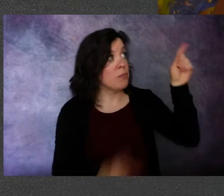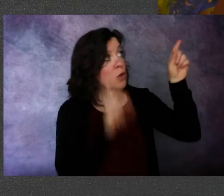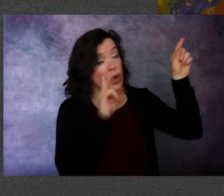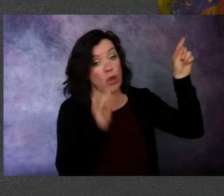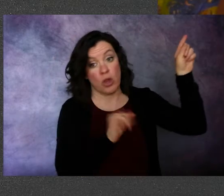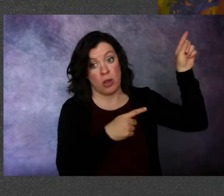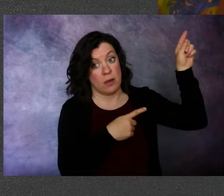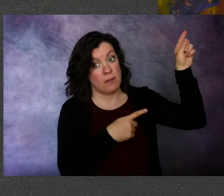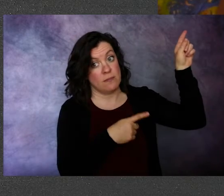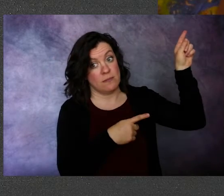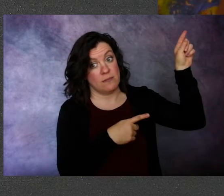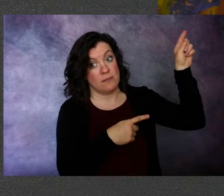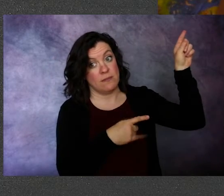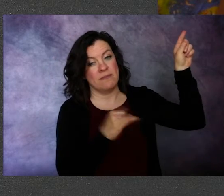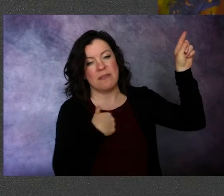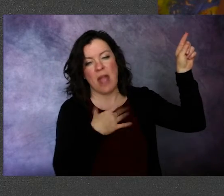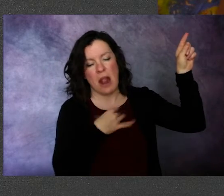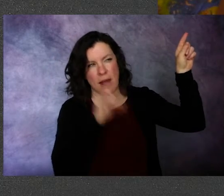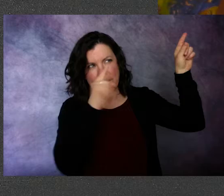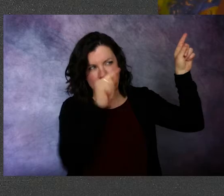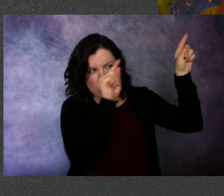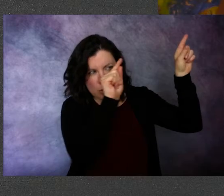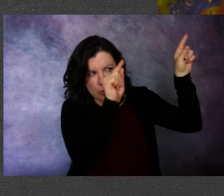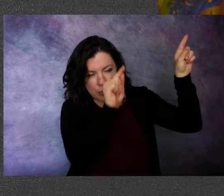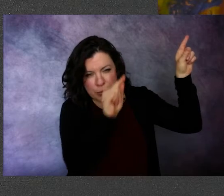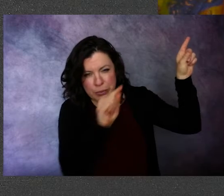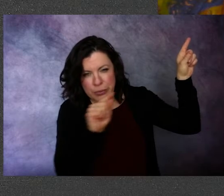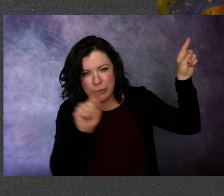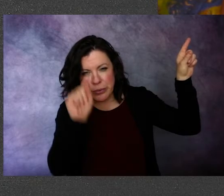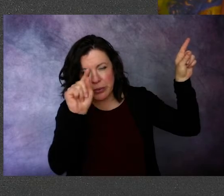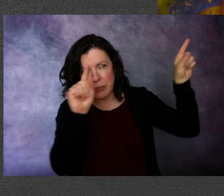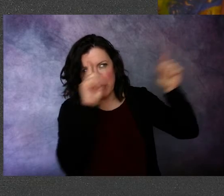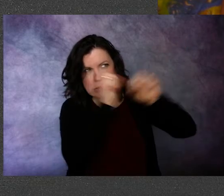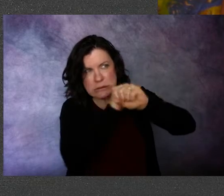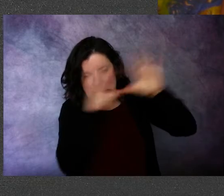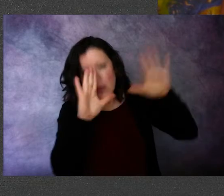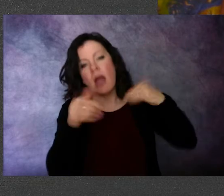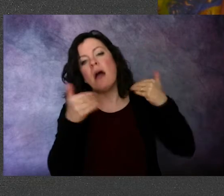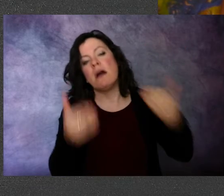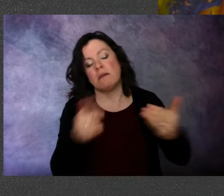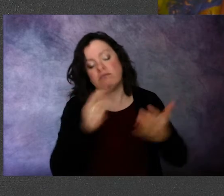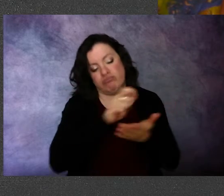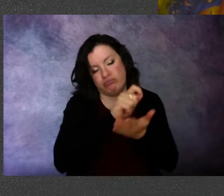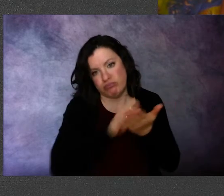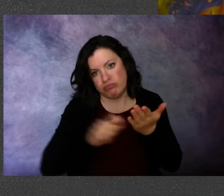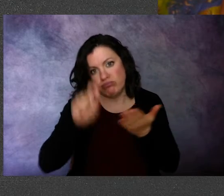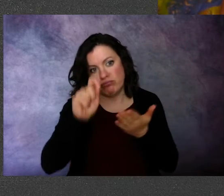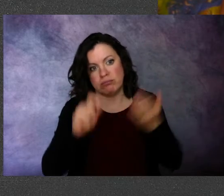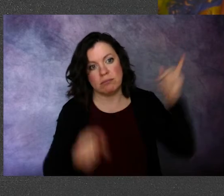You know, I always liked to air-draw first. Use just a curved line like this. When you're ready,